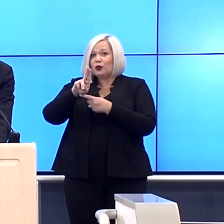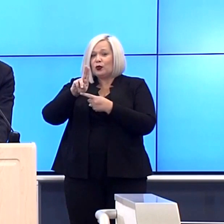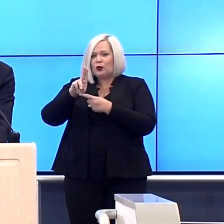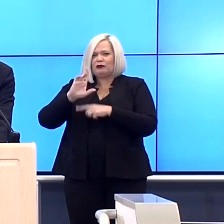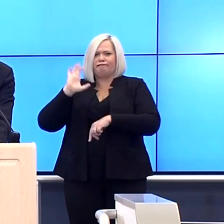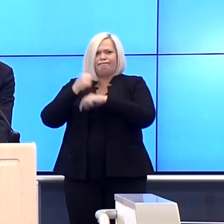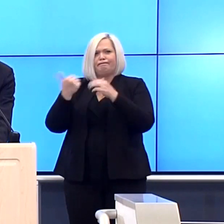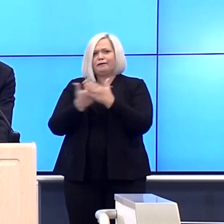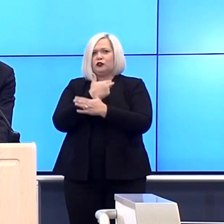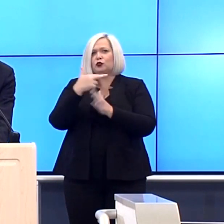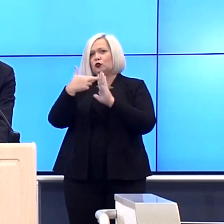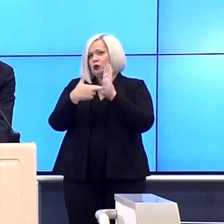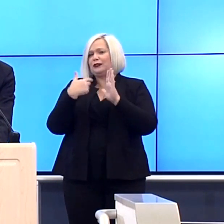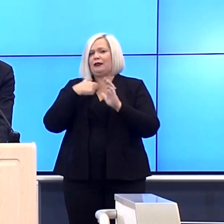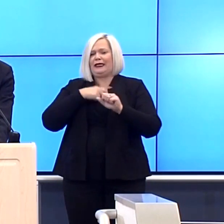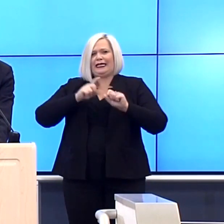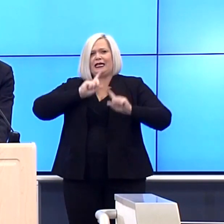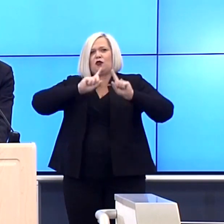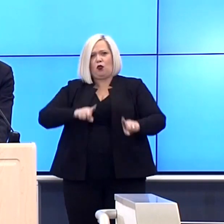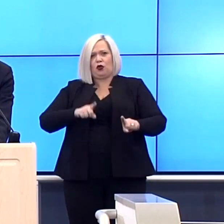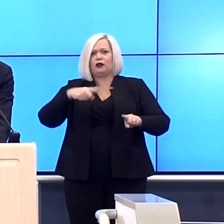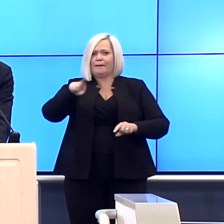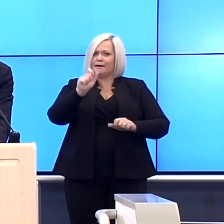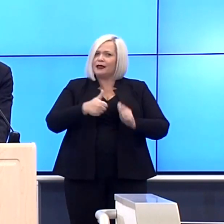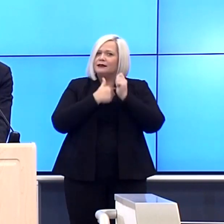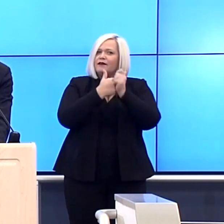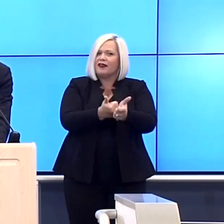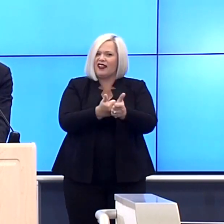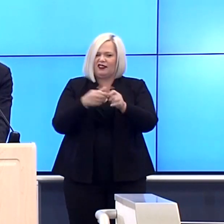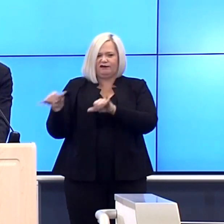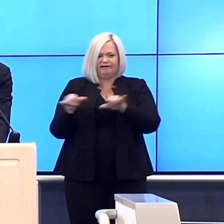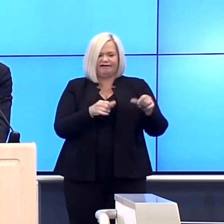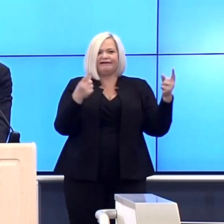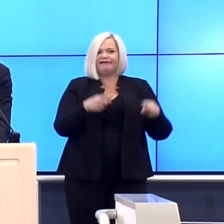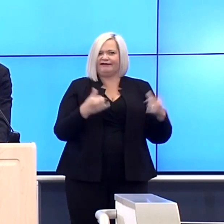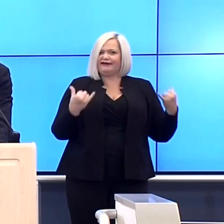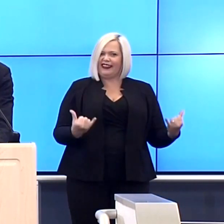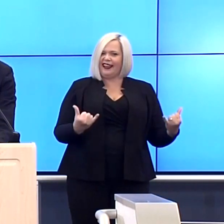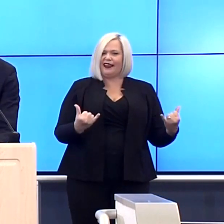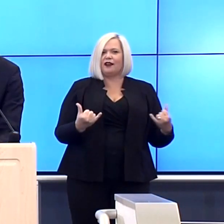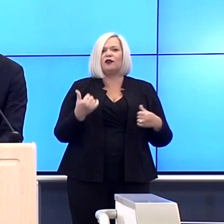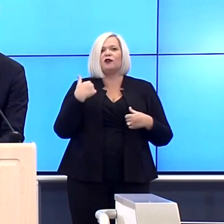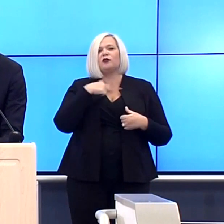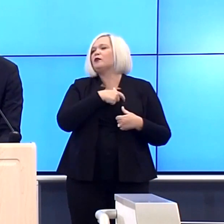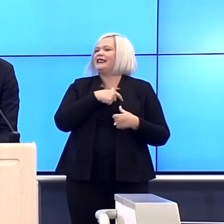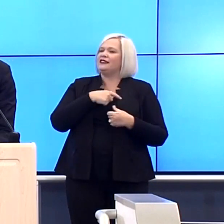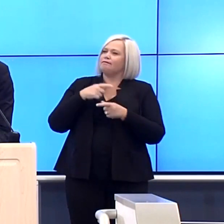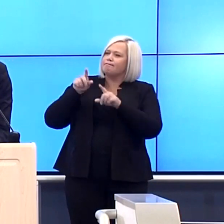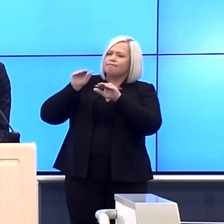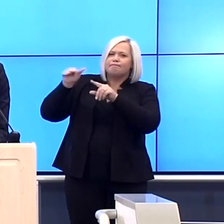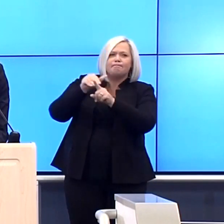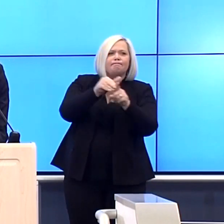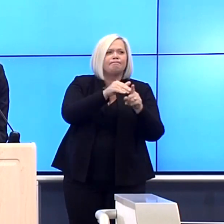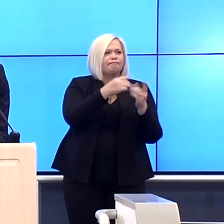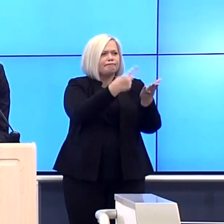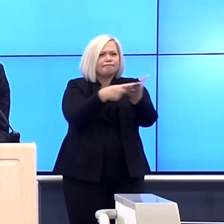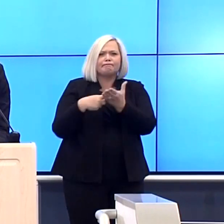SPANISH FLU 100 YEARS AGO. OUR ACTIONS NOW ECHO ACTIONS OUR ACTIONS NOW ECHO ACTIONS THEN. THEN. THEY’RE GROUNDED IN EVIDENCE AND THEY’RE GROUNDED IN EVIDENCE AND EXPERIENCE AND REFLECT INPUT